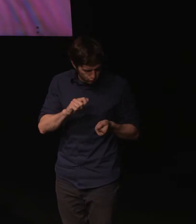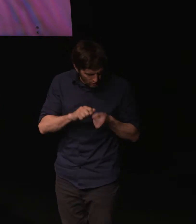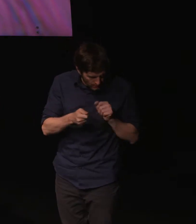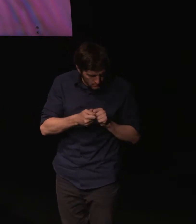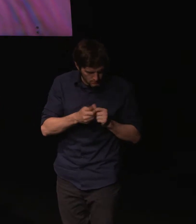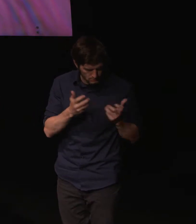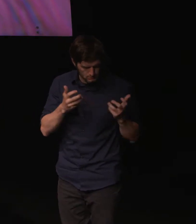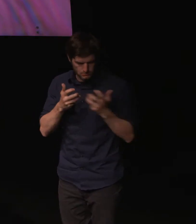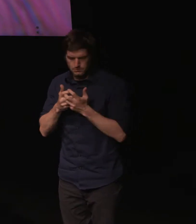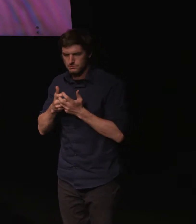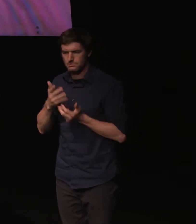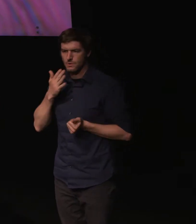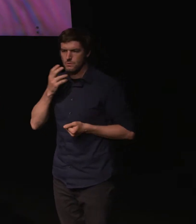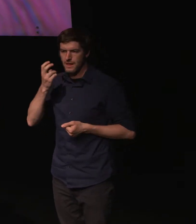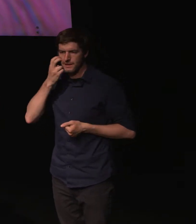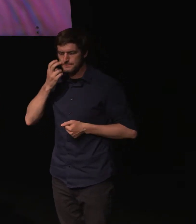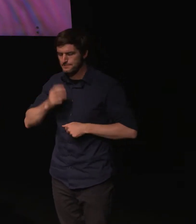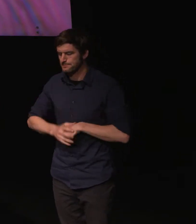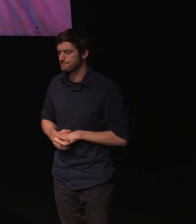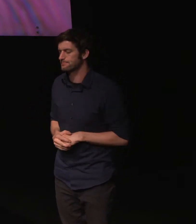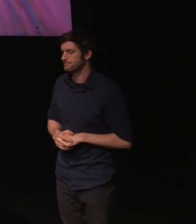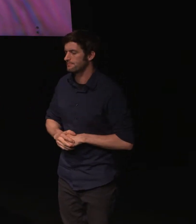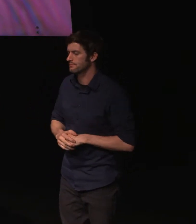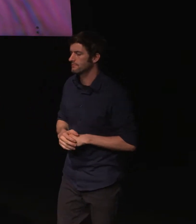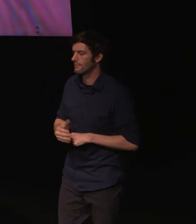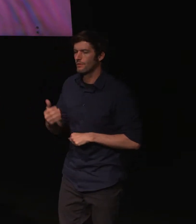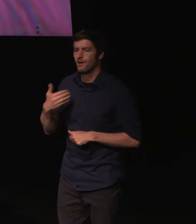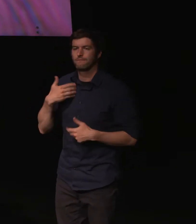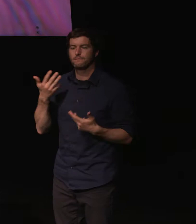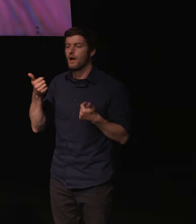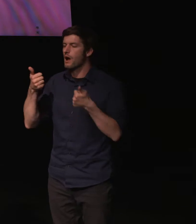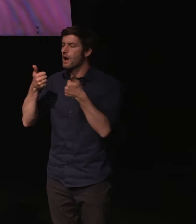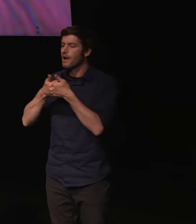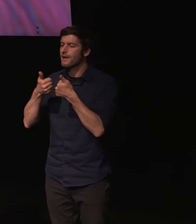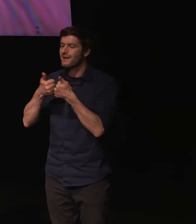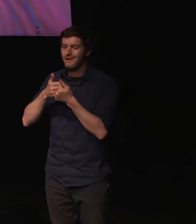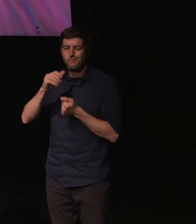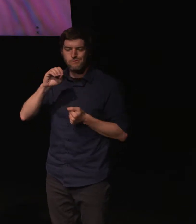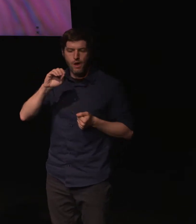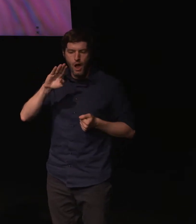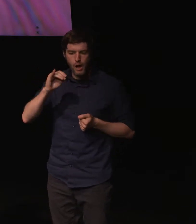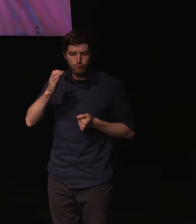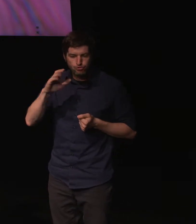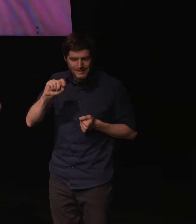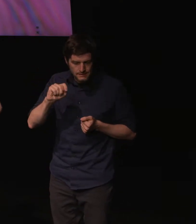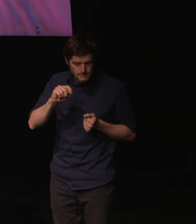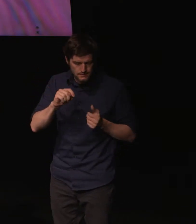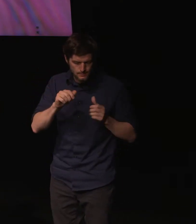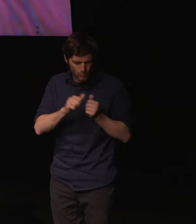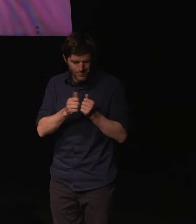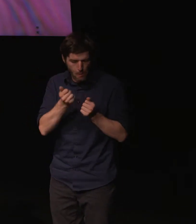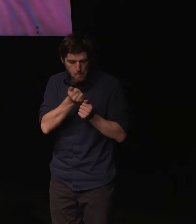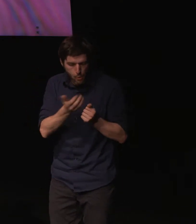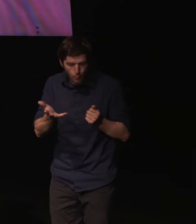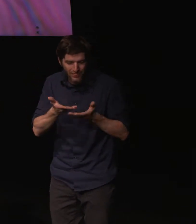was... if we had an object, a game object that had multiple, different like things on it... Like our mascot, Leon.